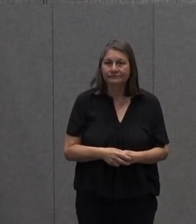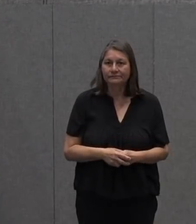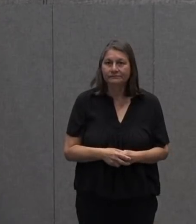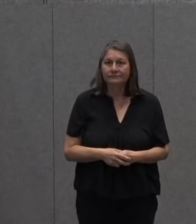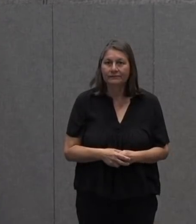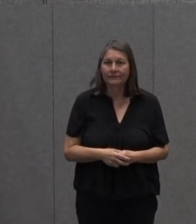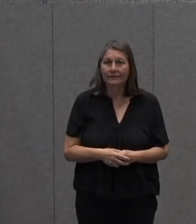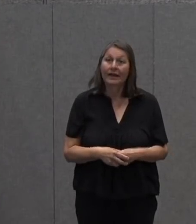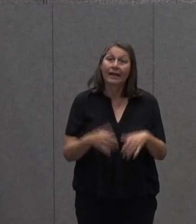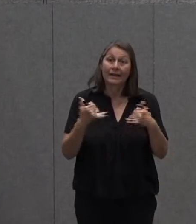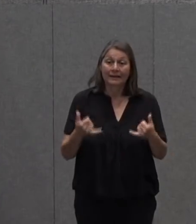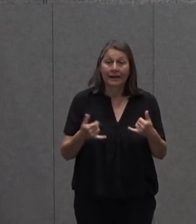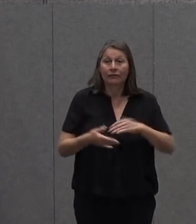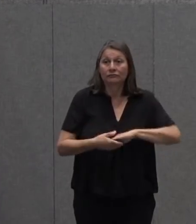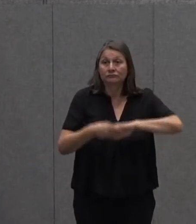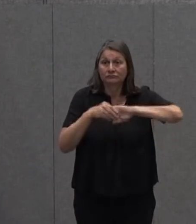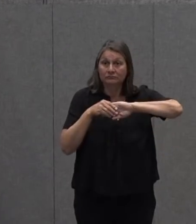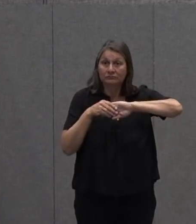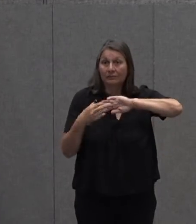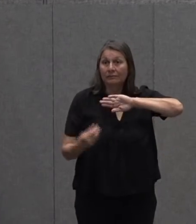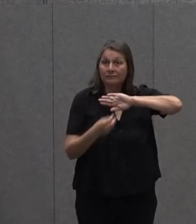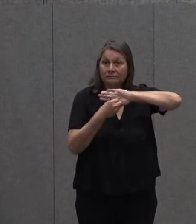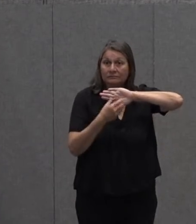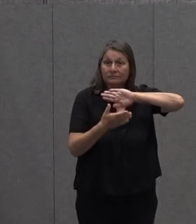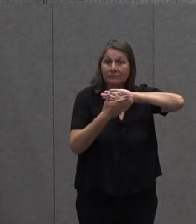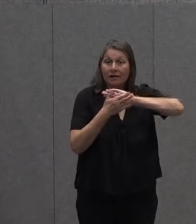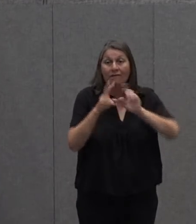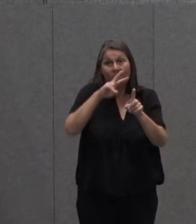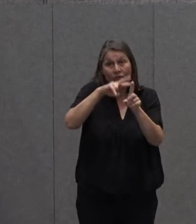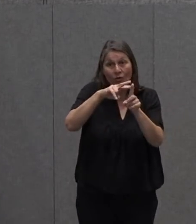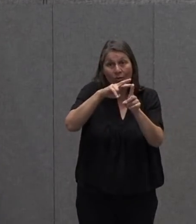to write my vocabulary words in the white spaces,